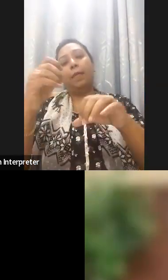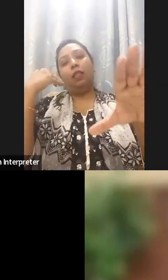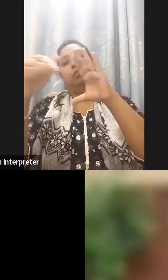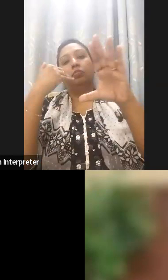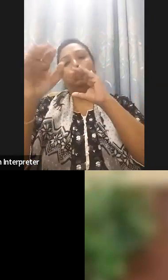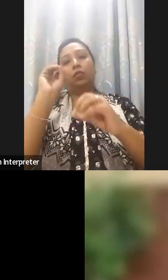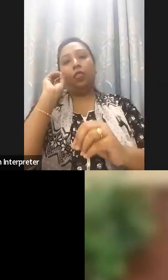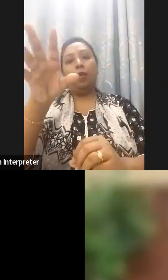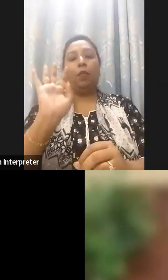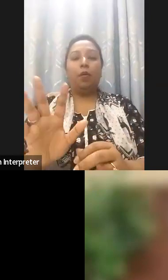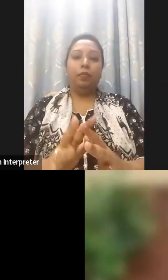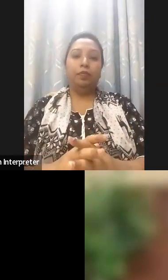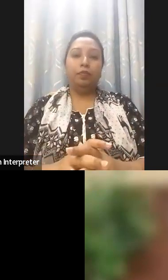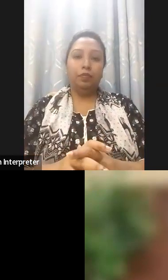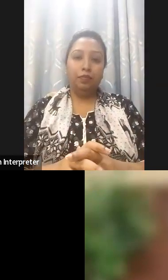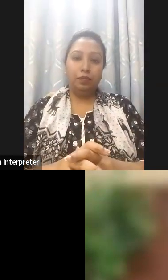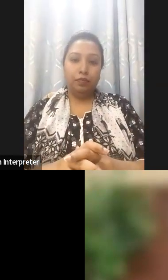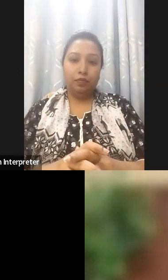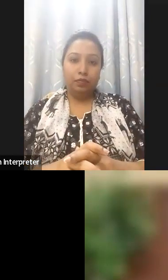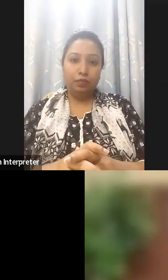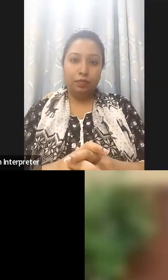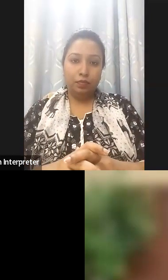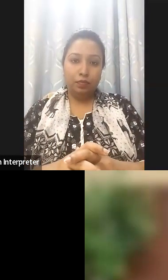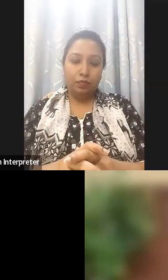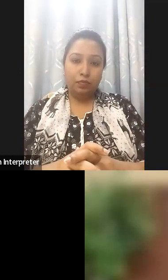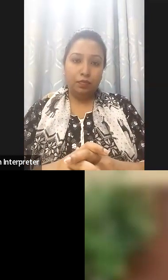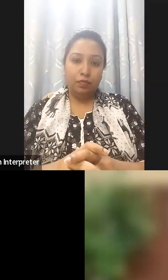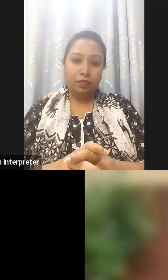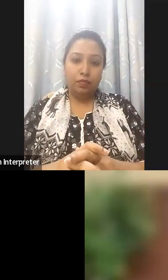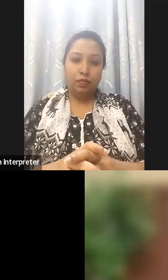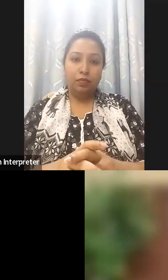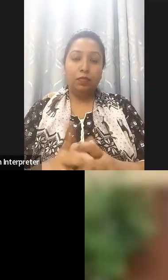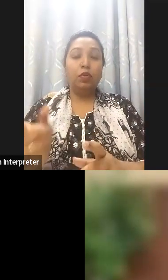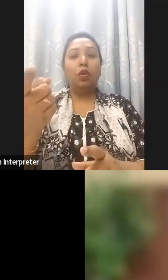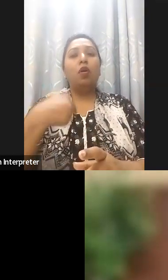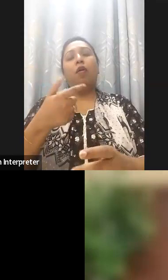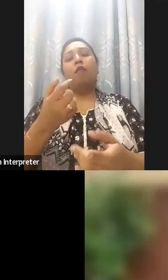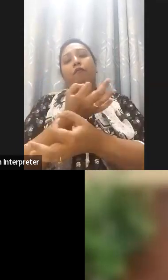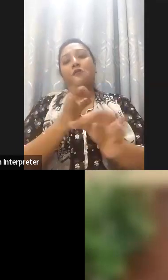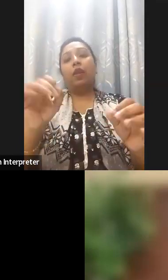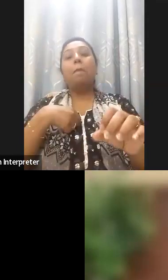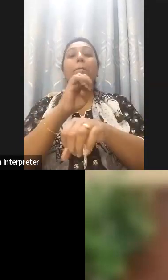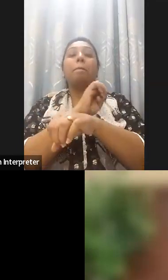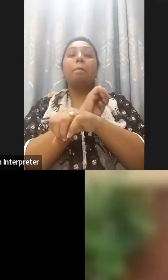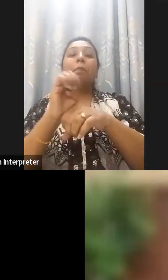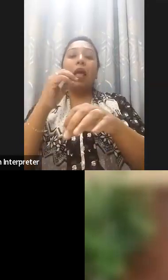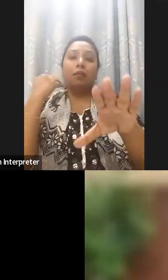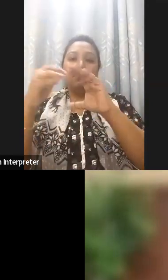info@smartcities4all.org so please feel free to share with us thanks everyone for your time today